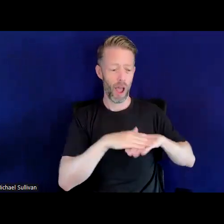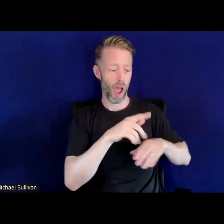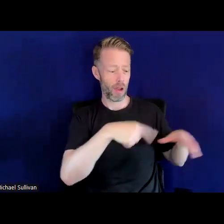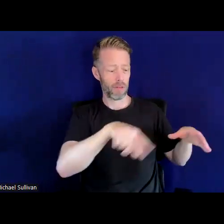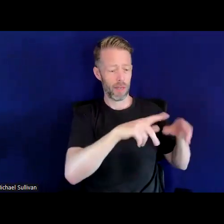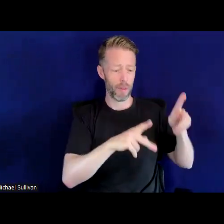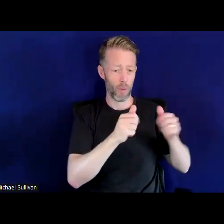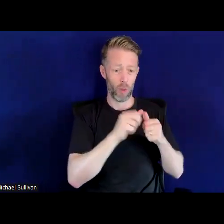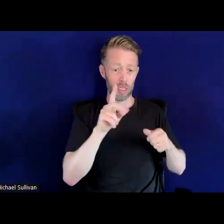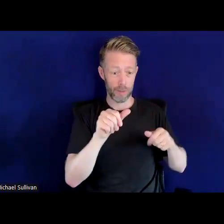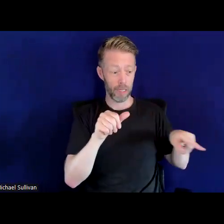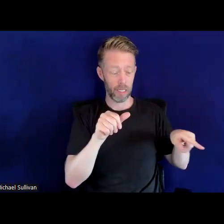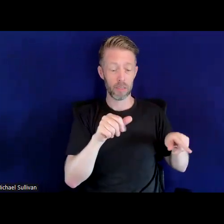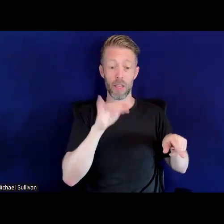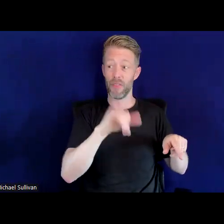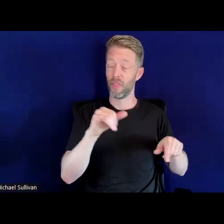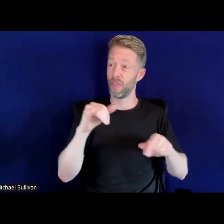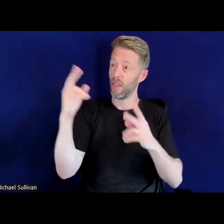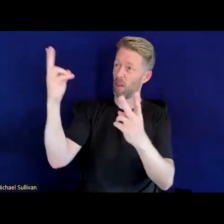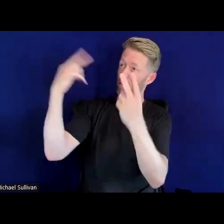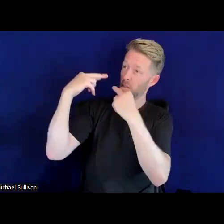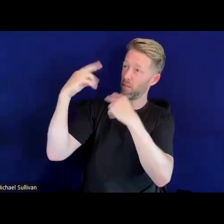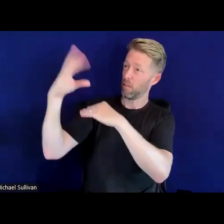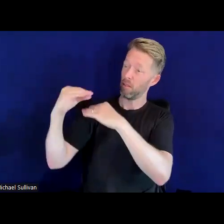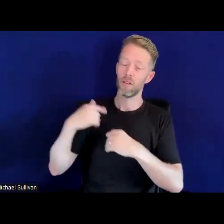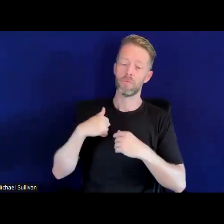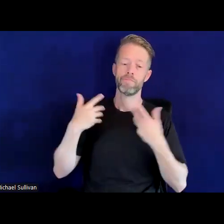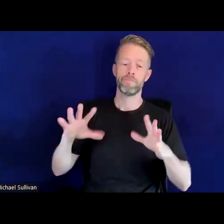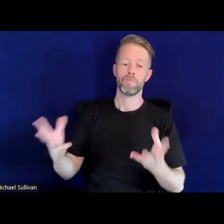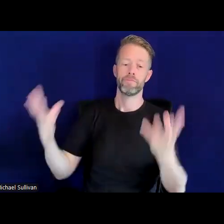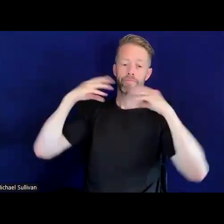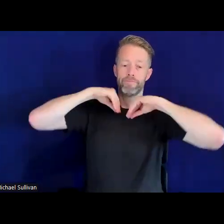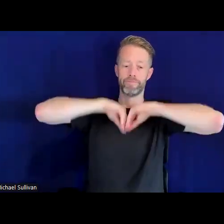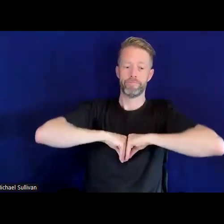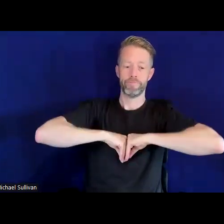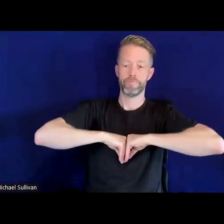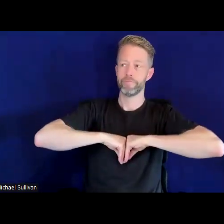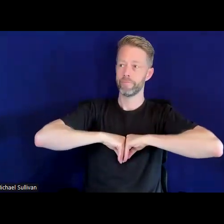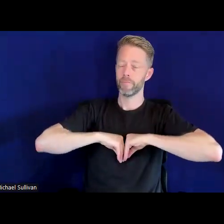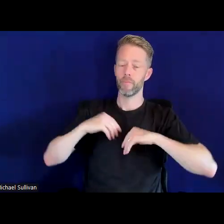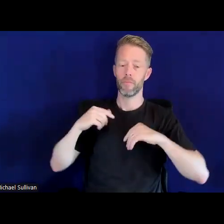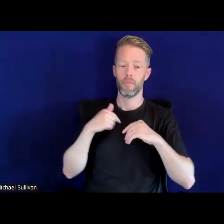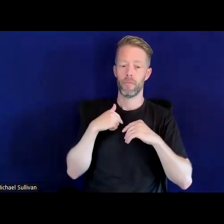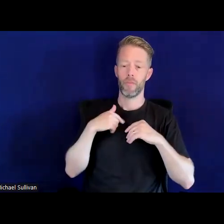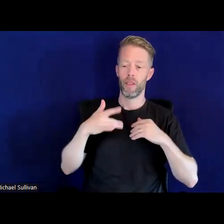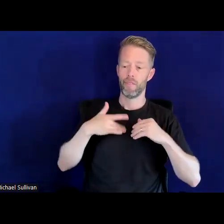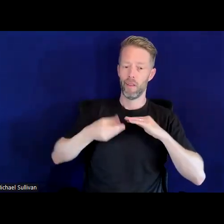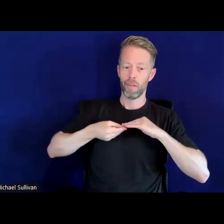than, low confidence . I wouldn't talk about it. I didn't share it. I didn't want